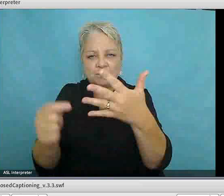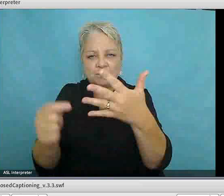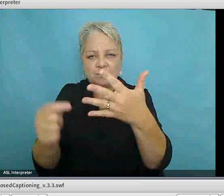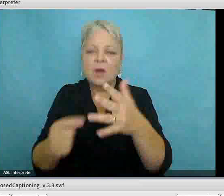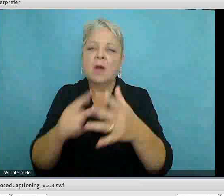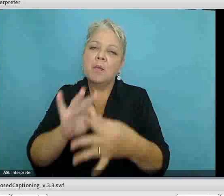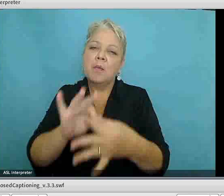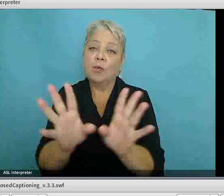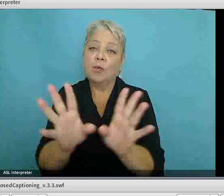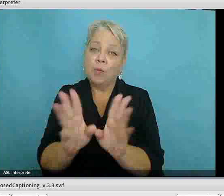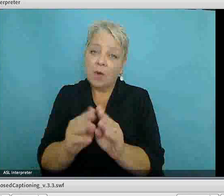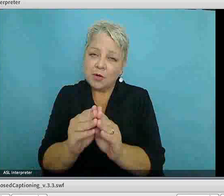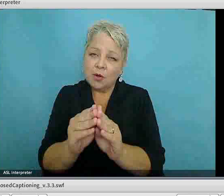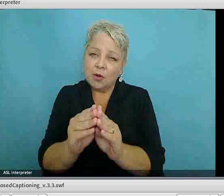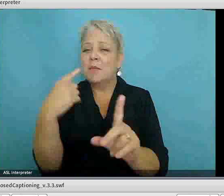bit more about you, our audience.